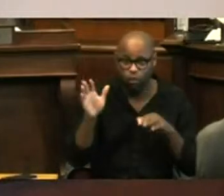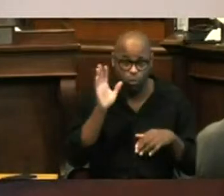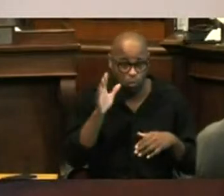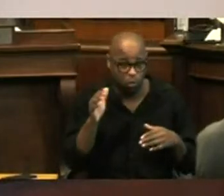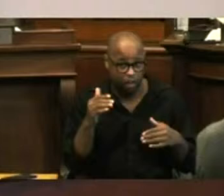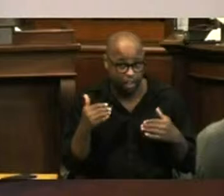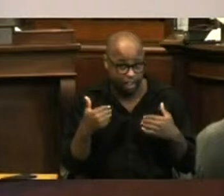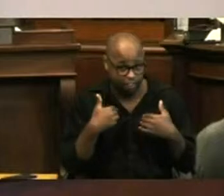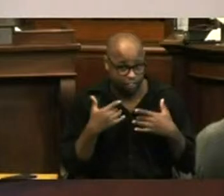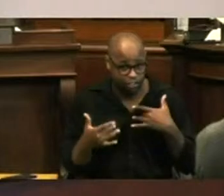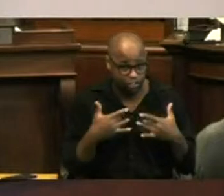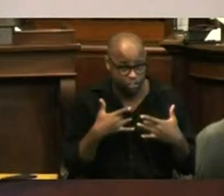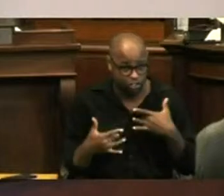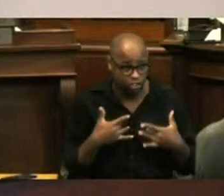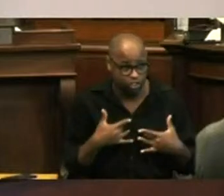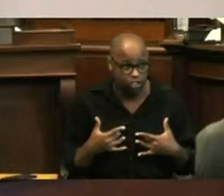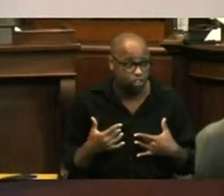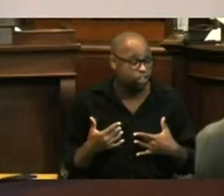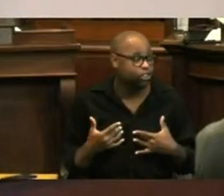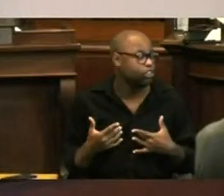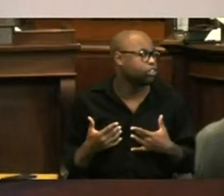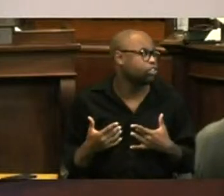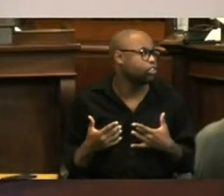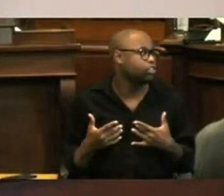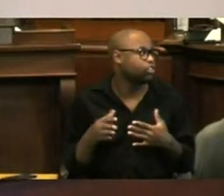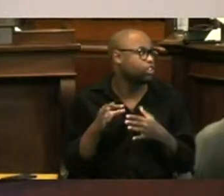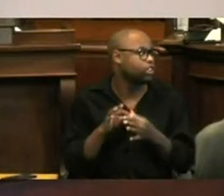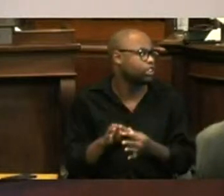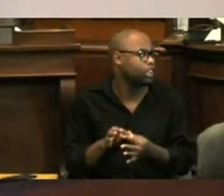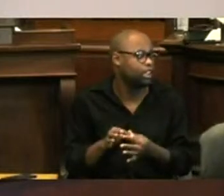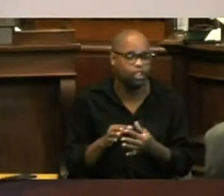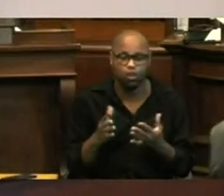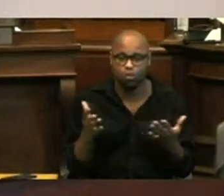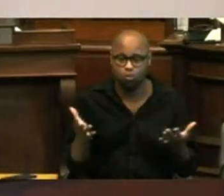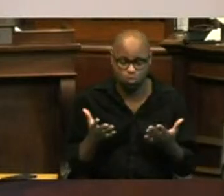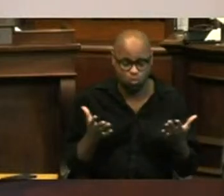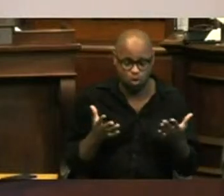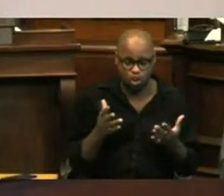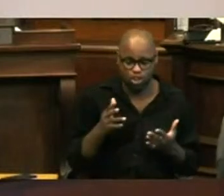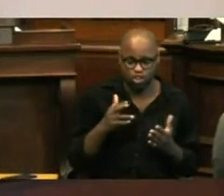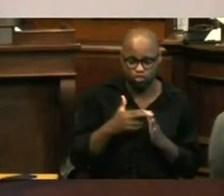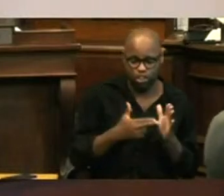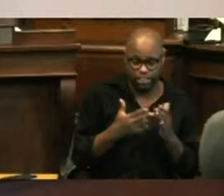to administration at the federal level, is there a concern that